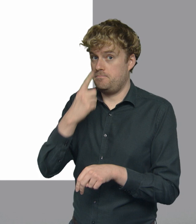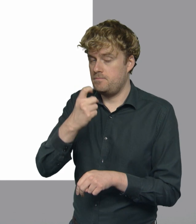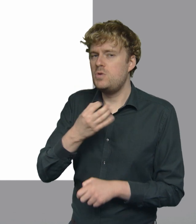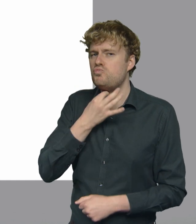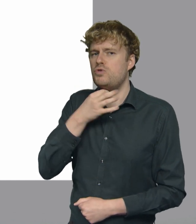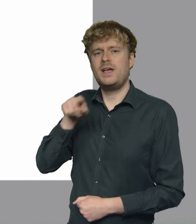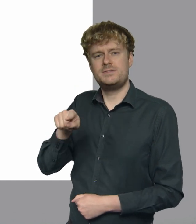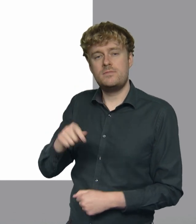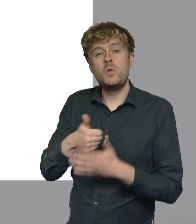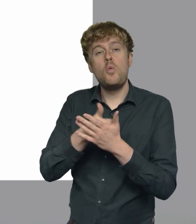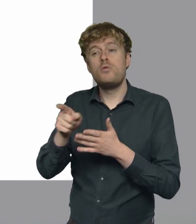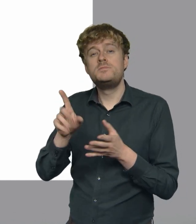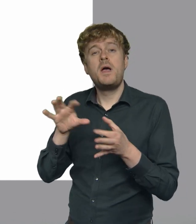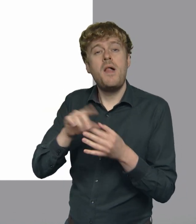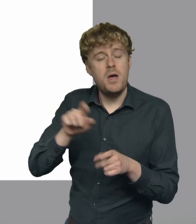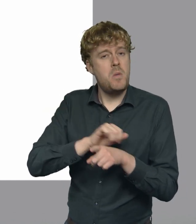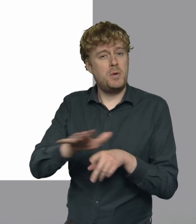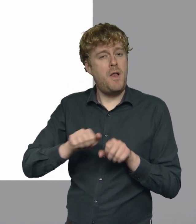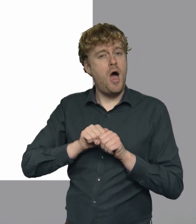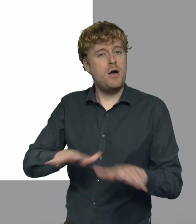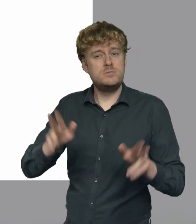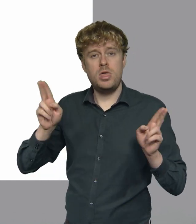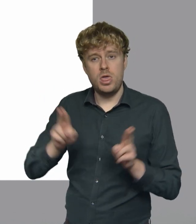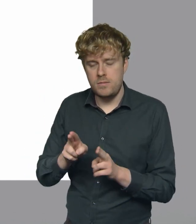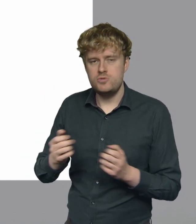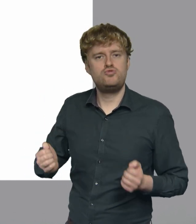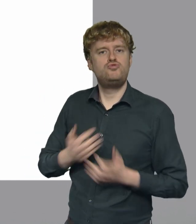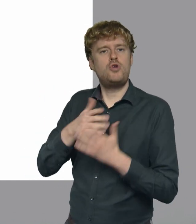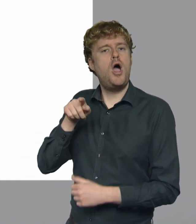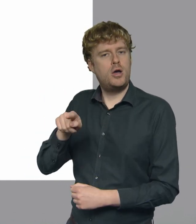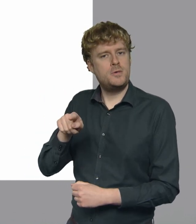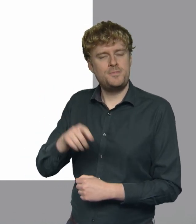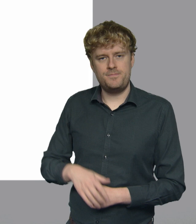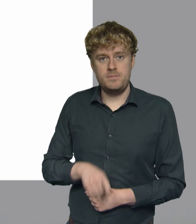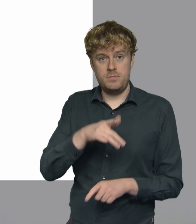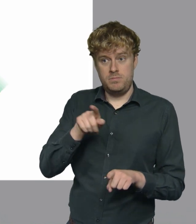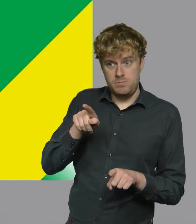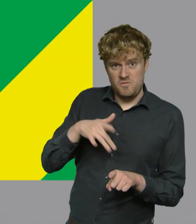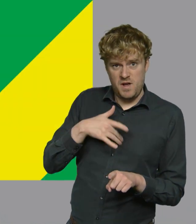And the most common cause is severe blood loss. If you suspect shock, follow these steps.